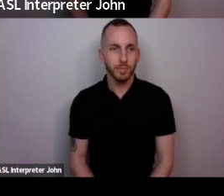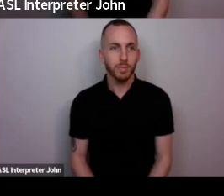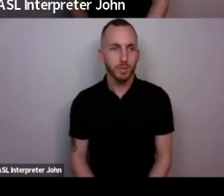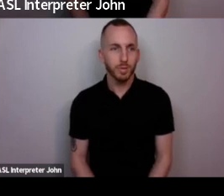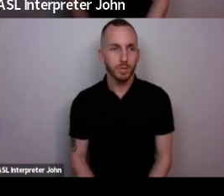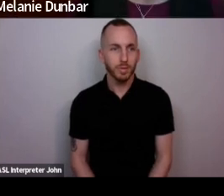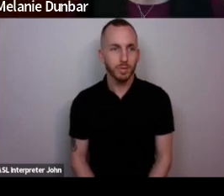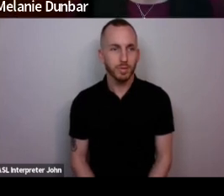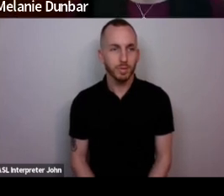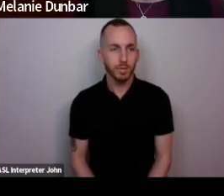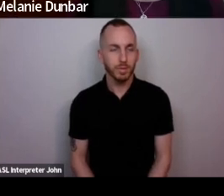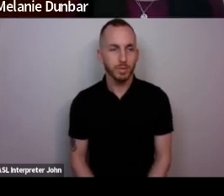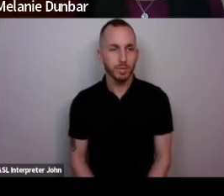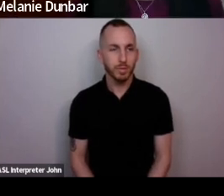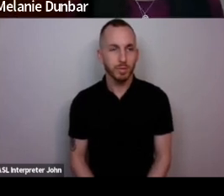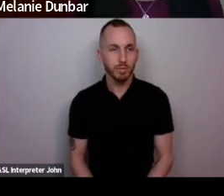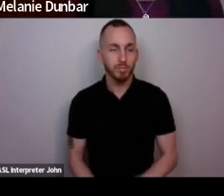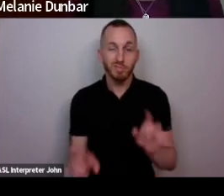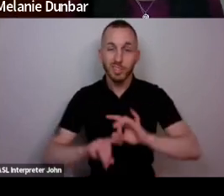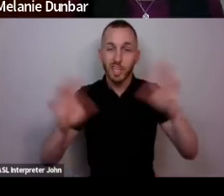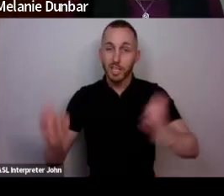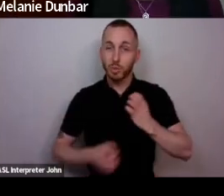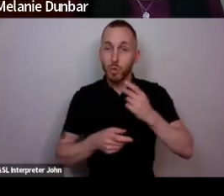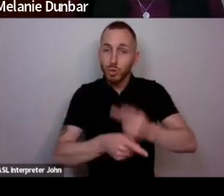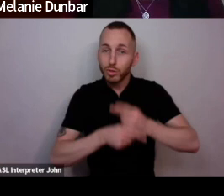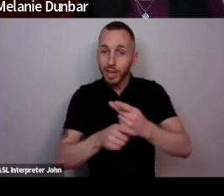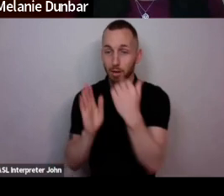The Disaster Emotional Care Guidelines also address diverse populations.